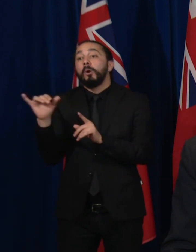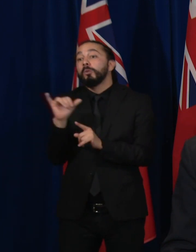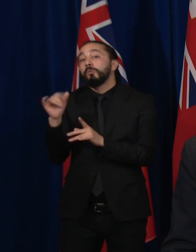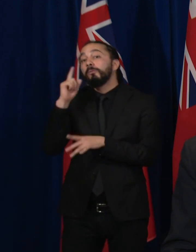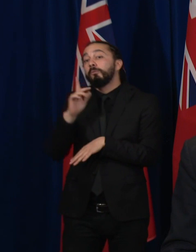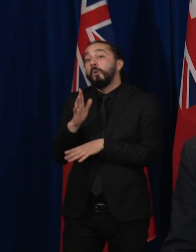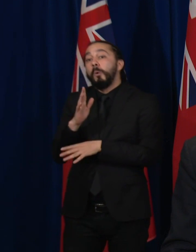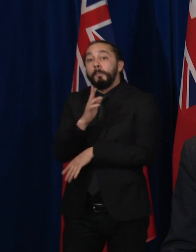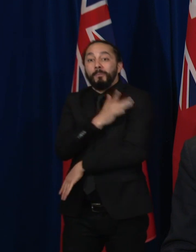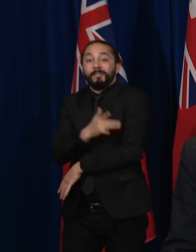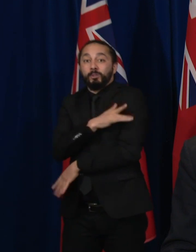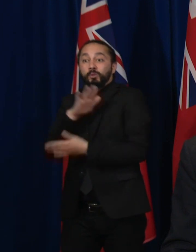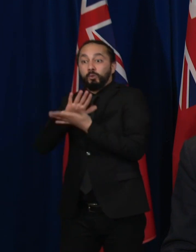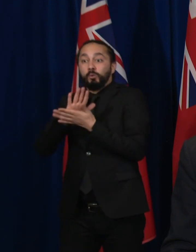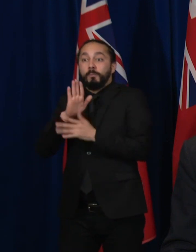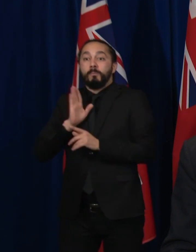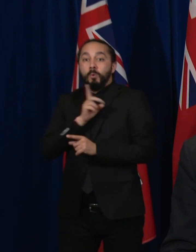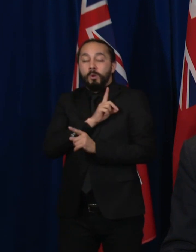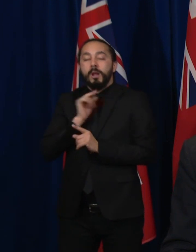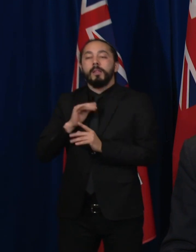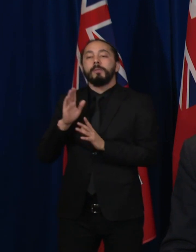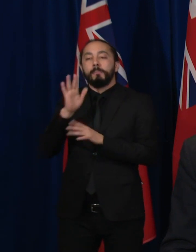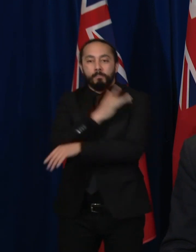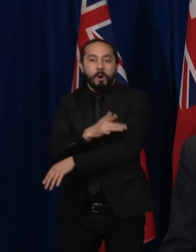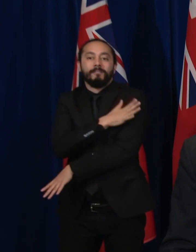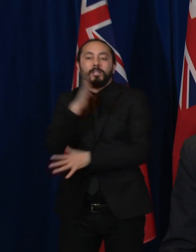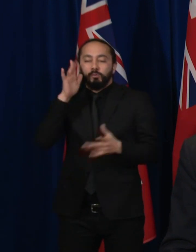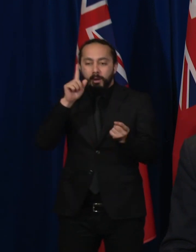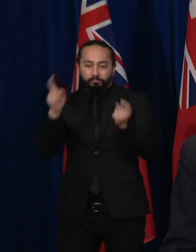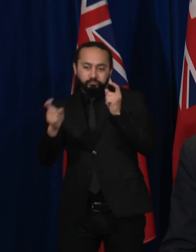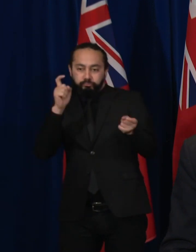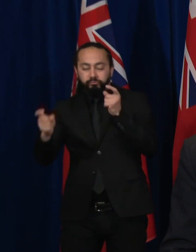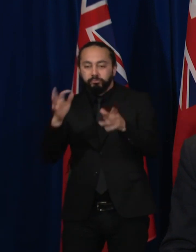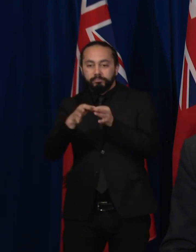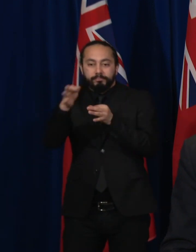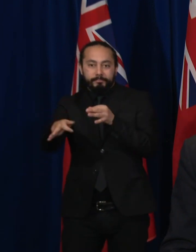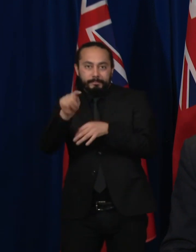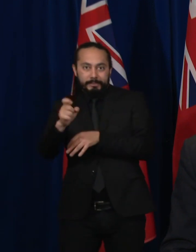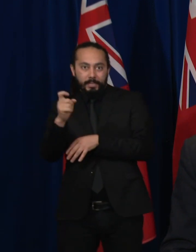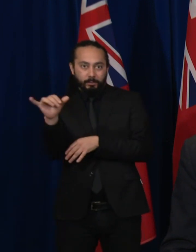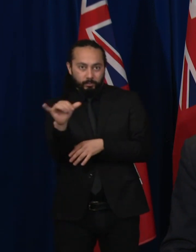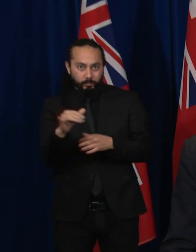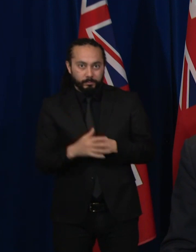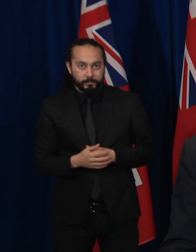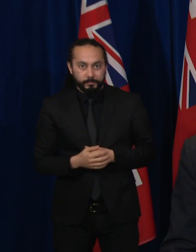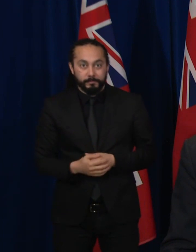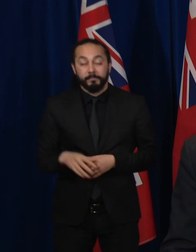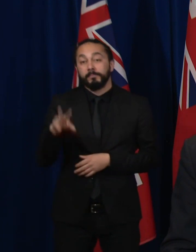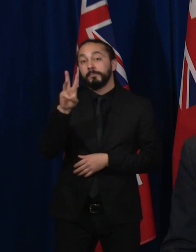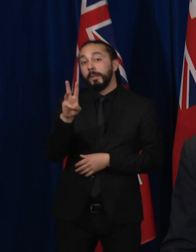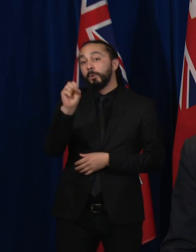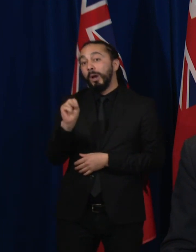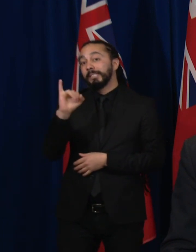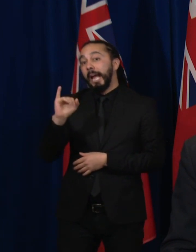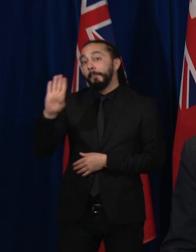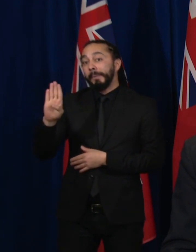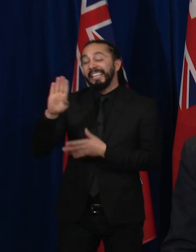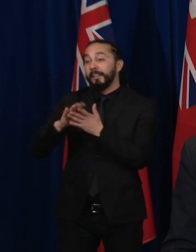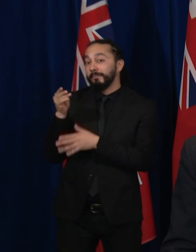payments to school boards to offset that we here highly resolve these dead shall not the deferral. With the WSIB allowing